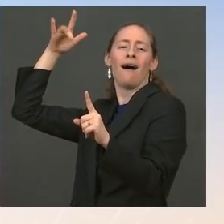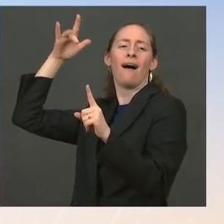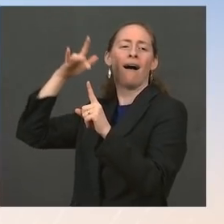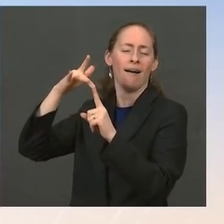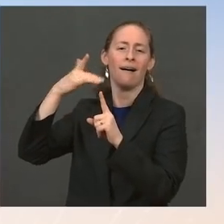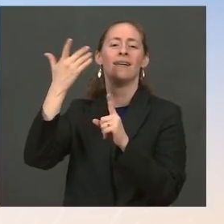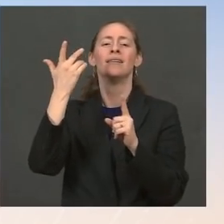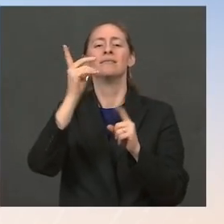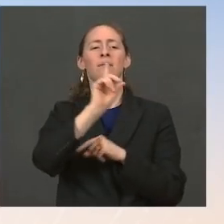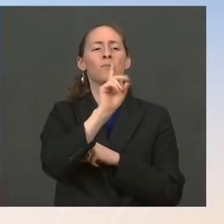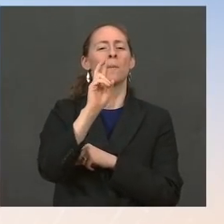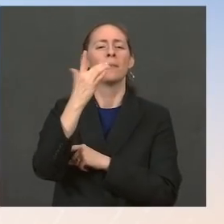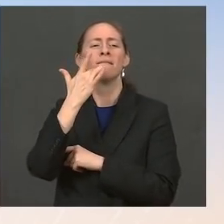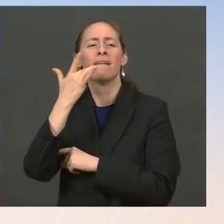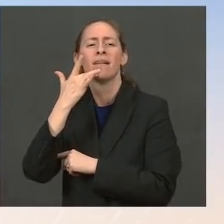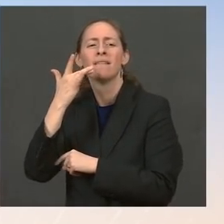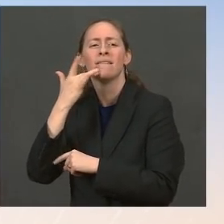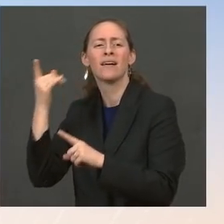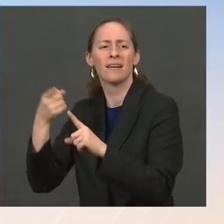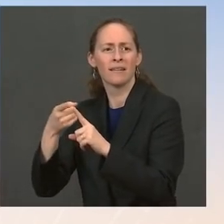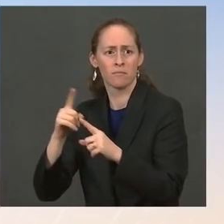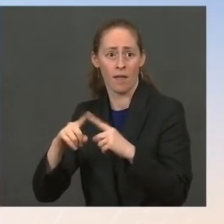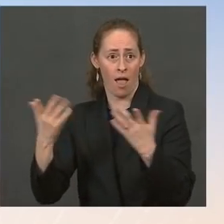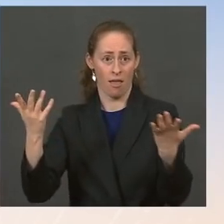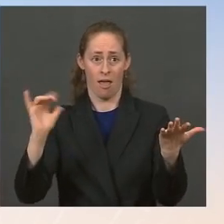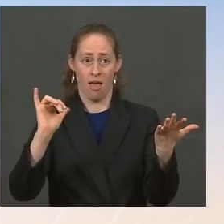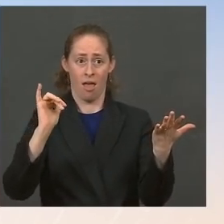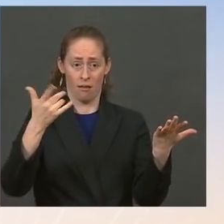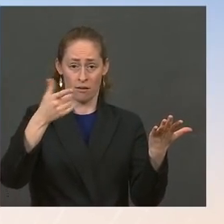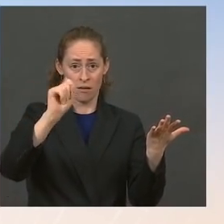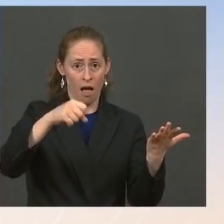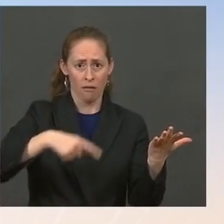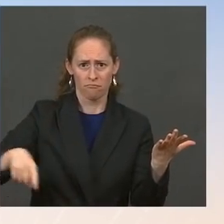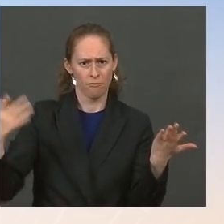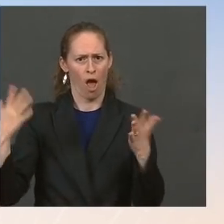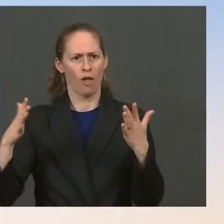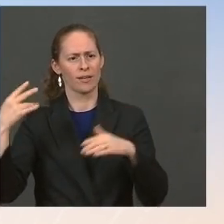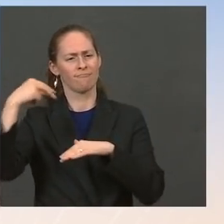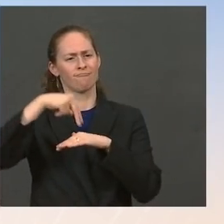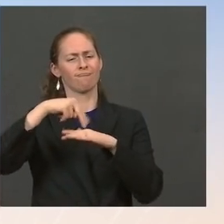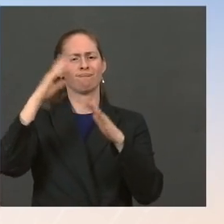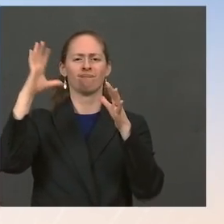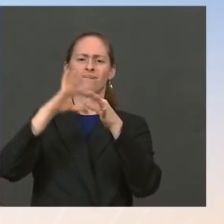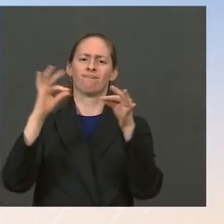Ms. Psaki: Well, Peter, since we're all here to communicate with the public about accurate information, what I would just note